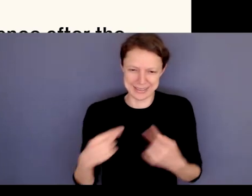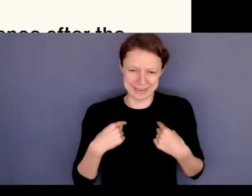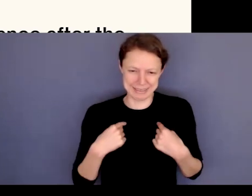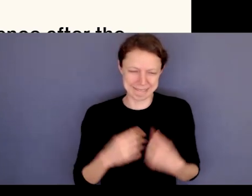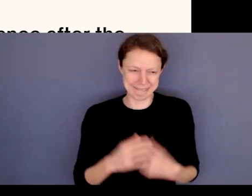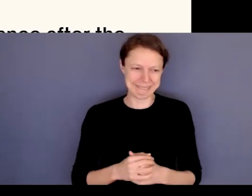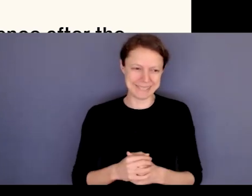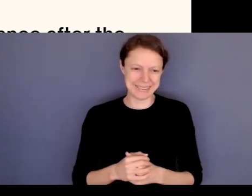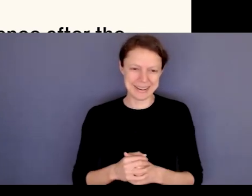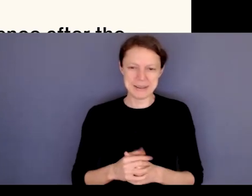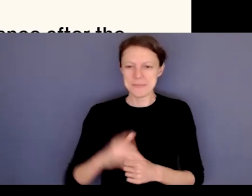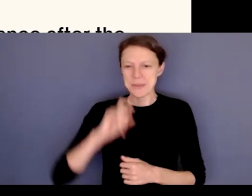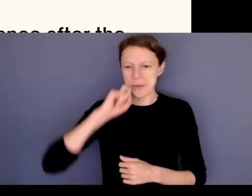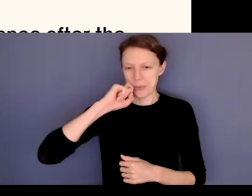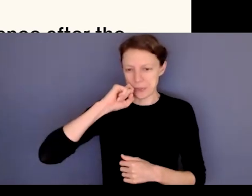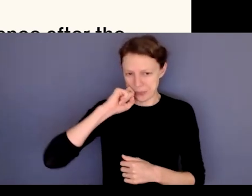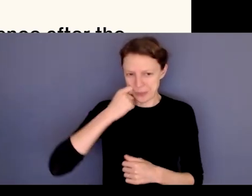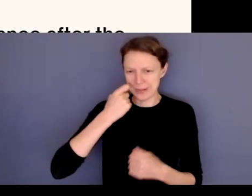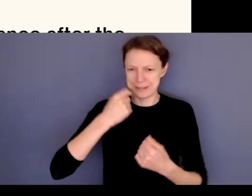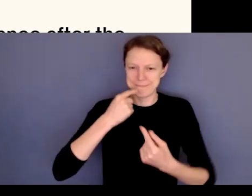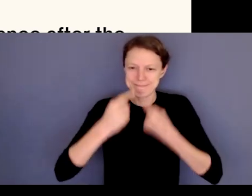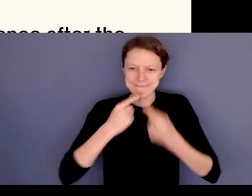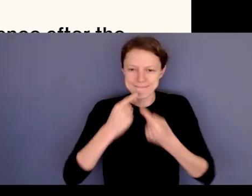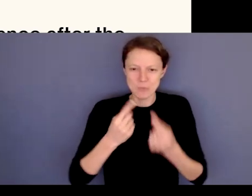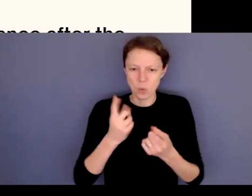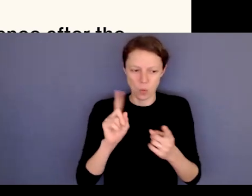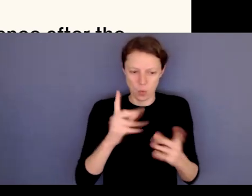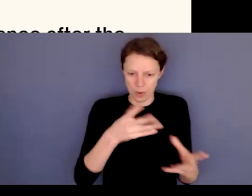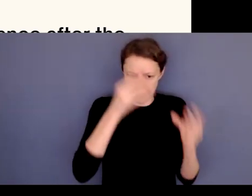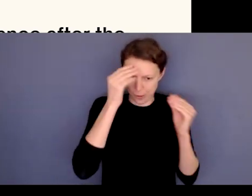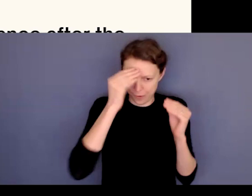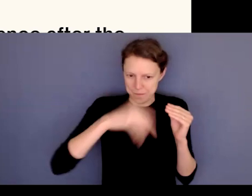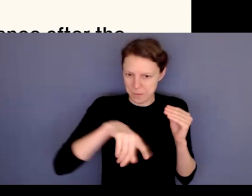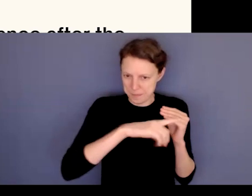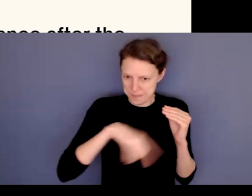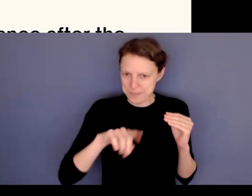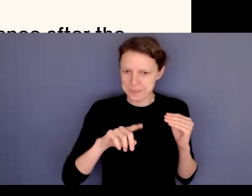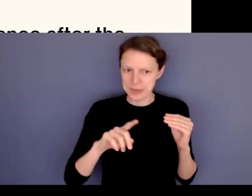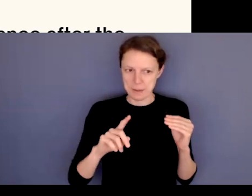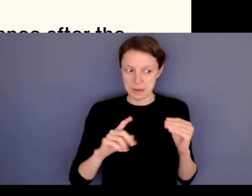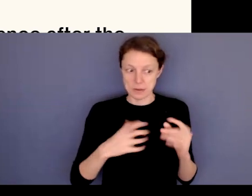think, most of which aren't surprising, but I think are still really useful to hear and consider as we're kind of